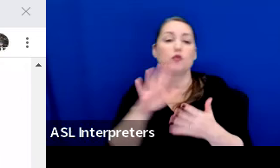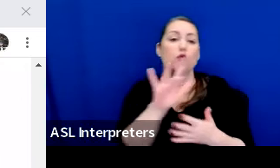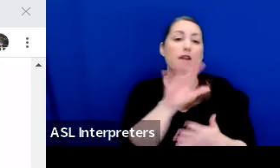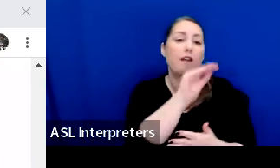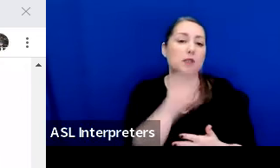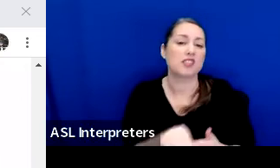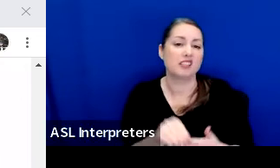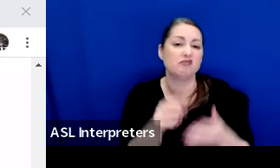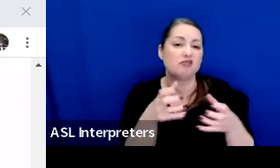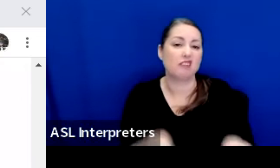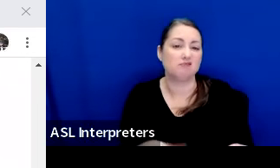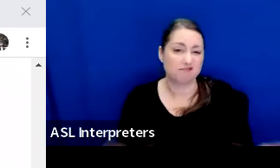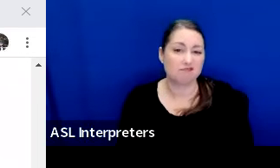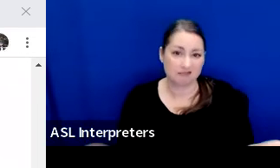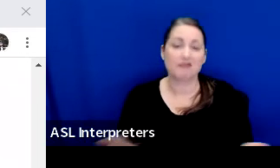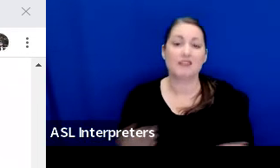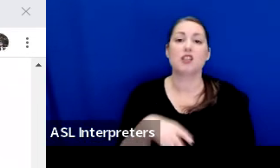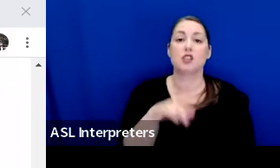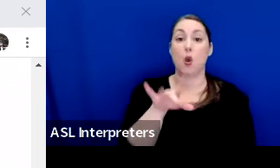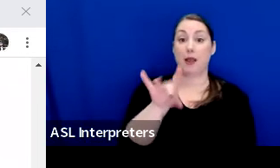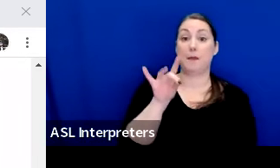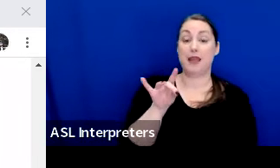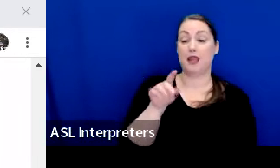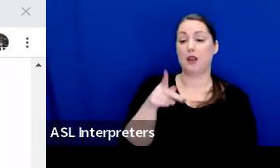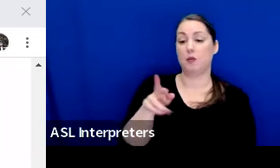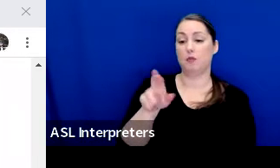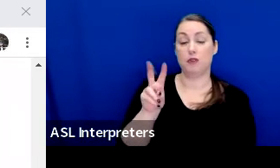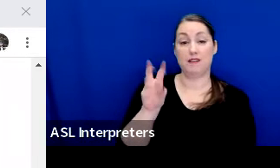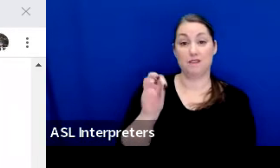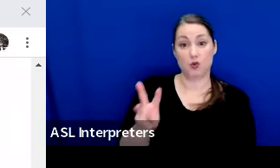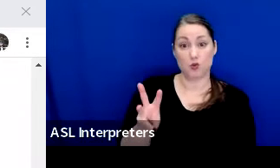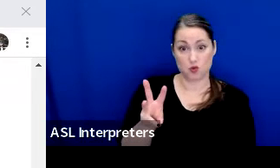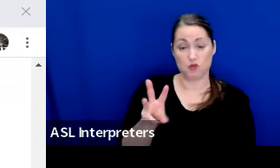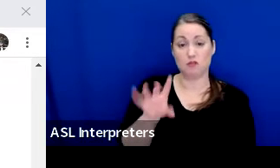I just previewed it again. Check it out. That's the seventh each of the four deaths.